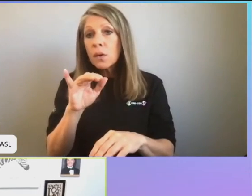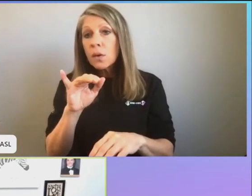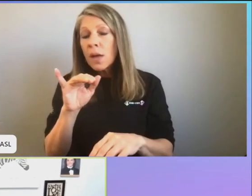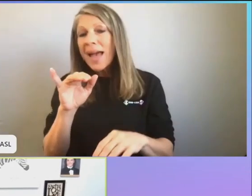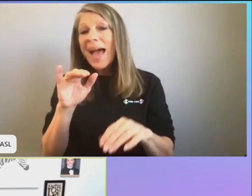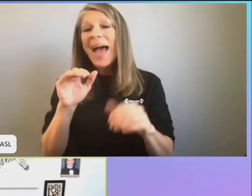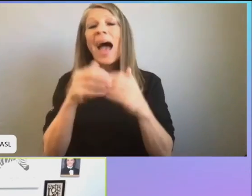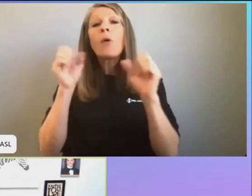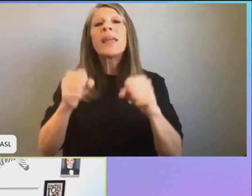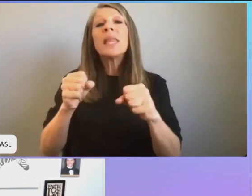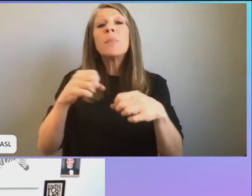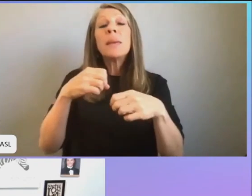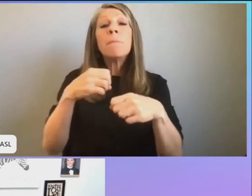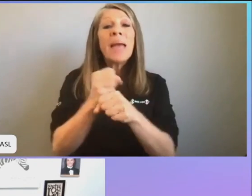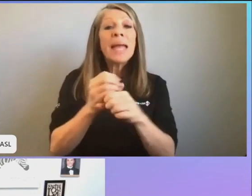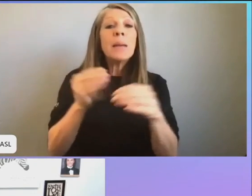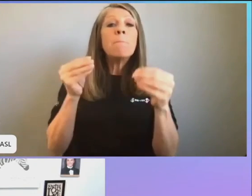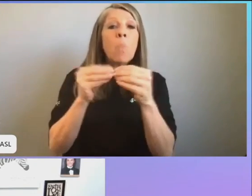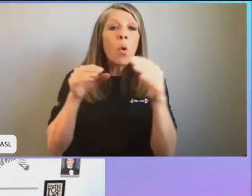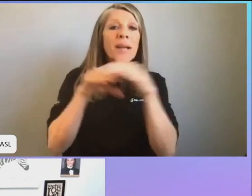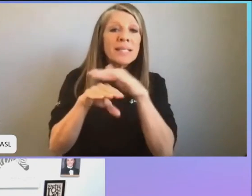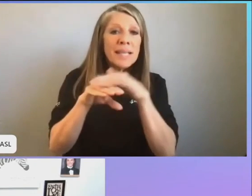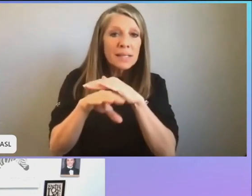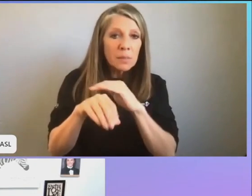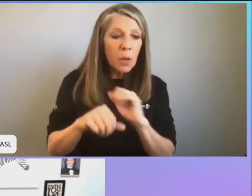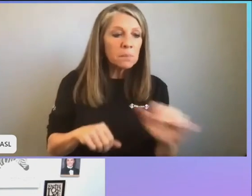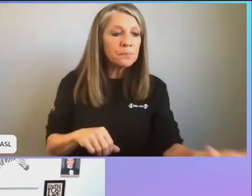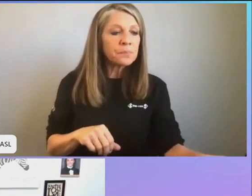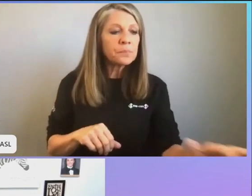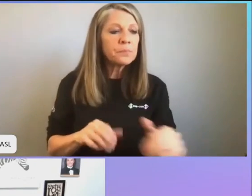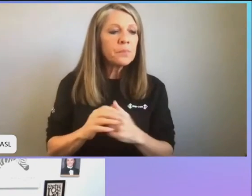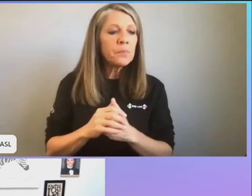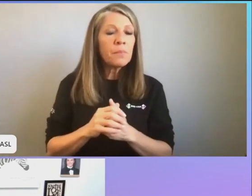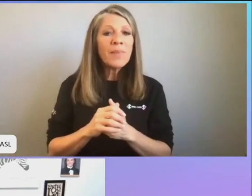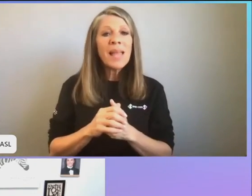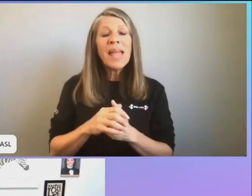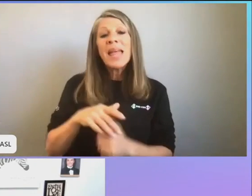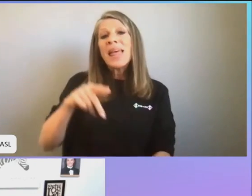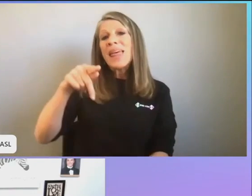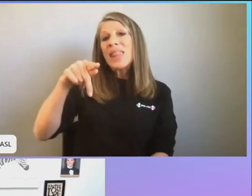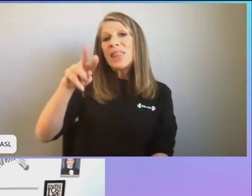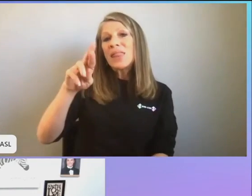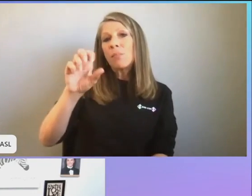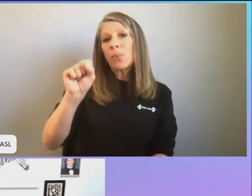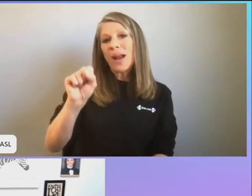a second part of that -- how can elections -- election